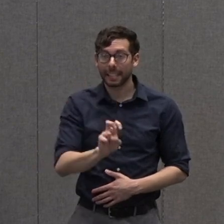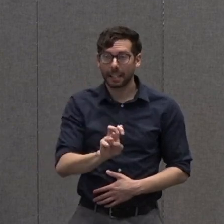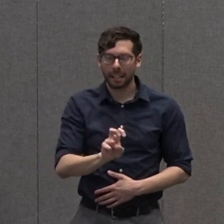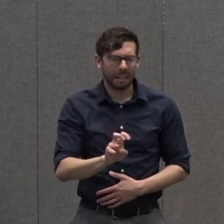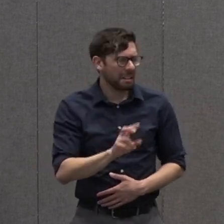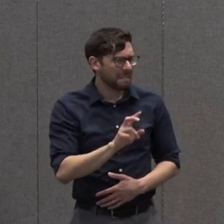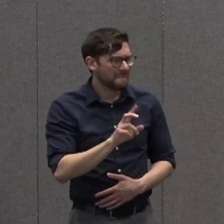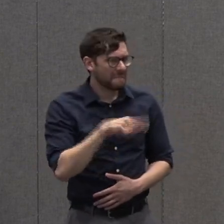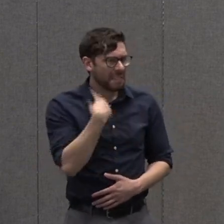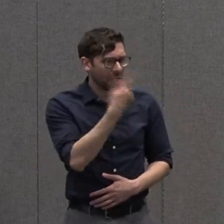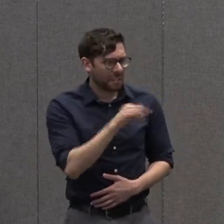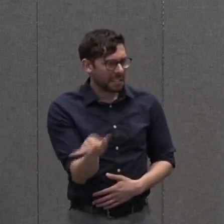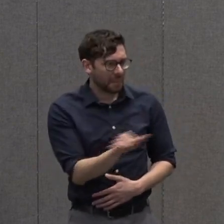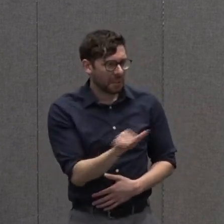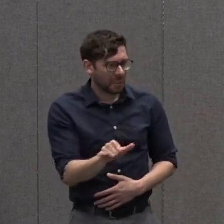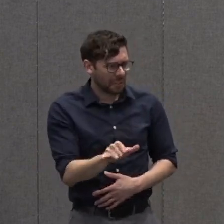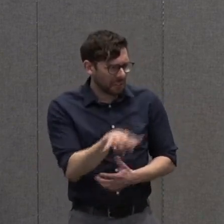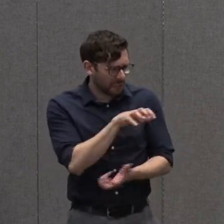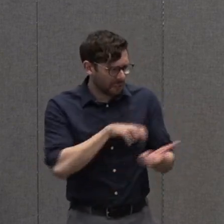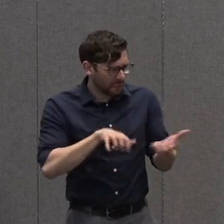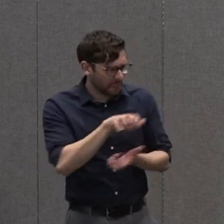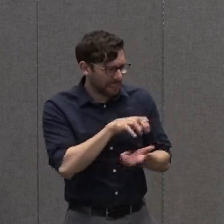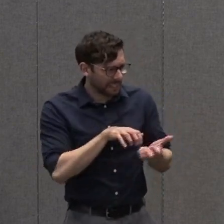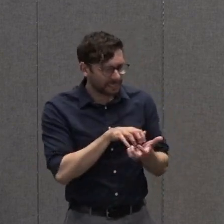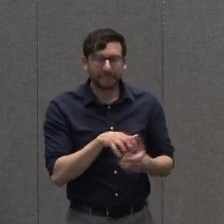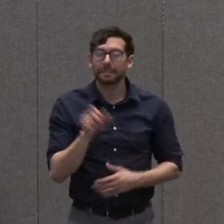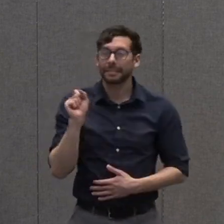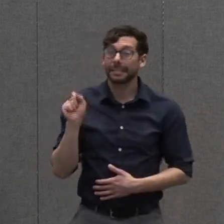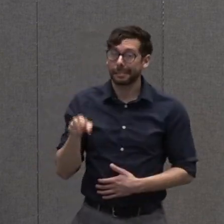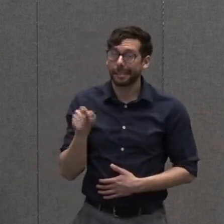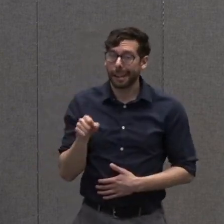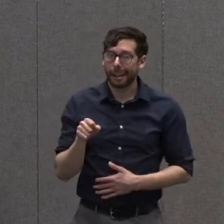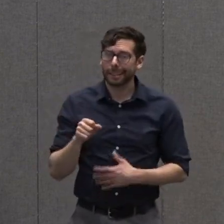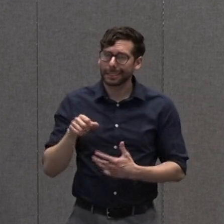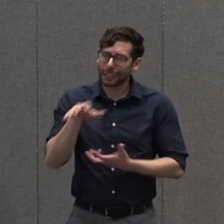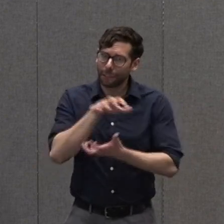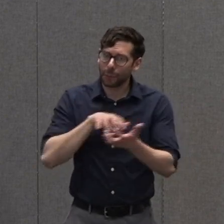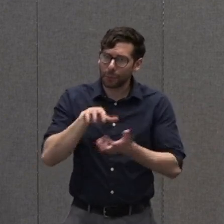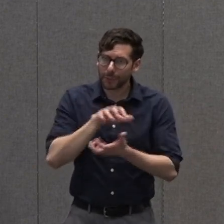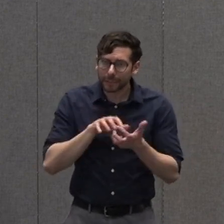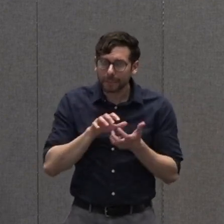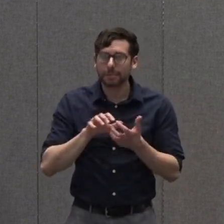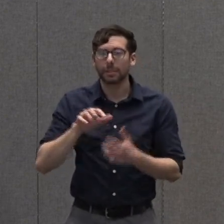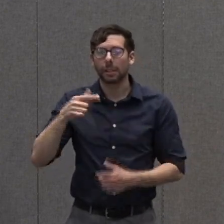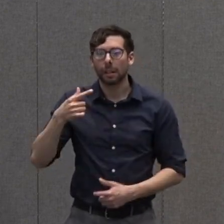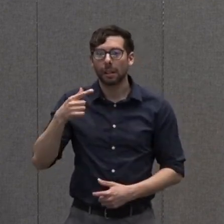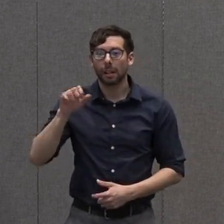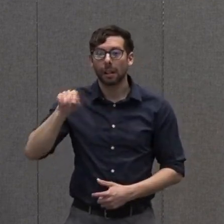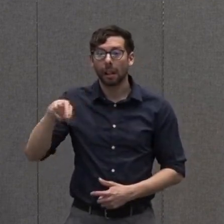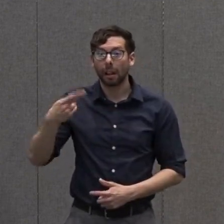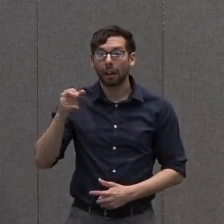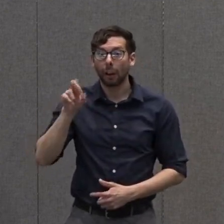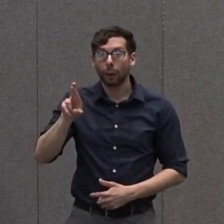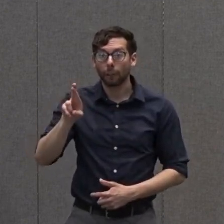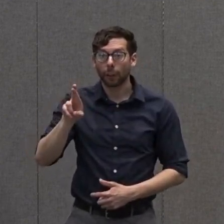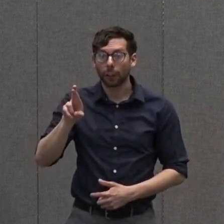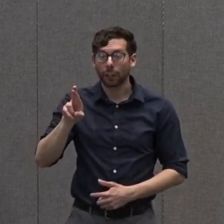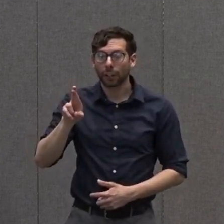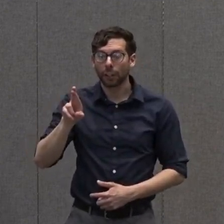It could be confusing. Something that the gopher, or bull snake, does is to shake its tail